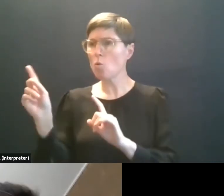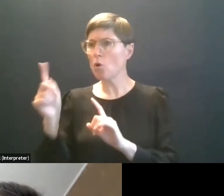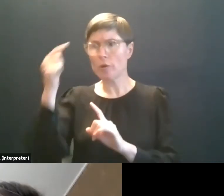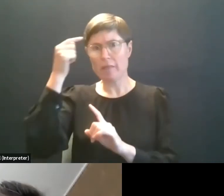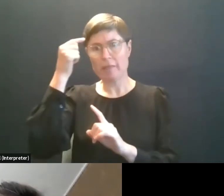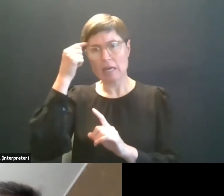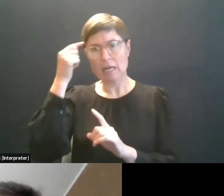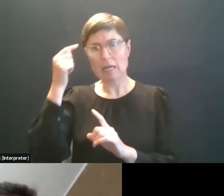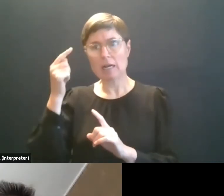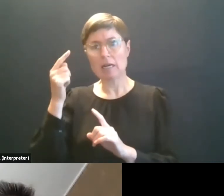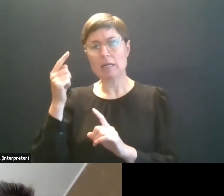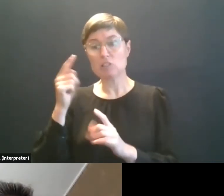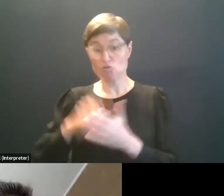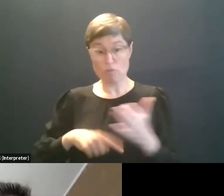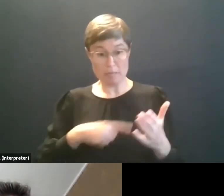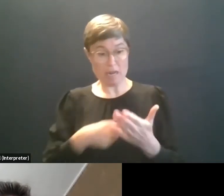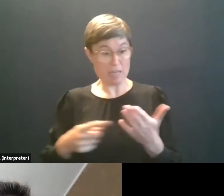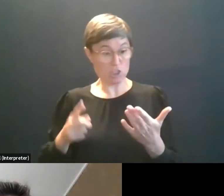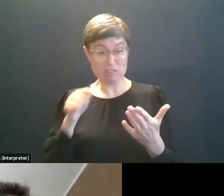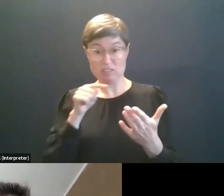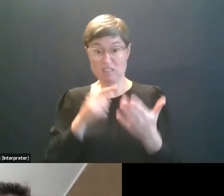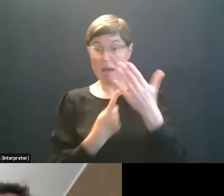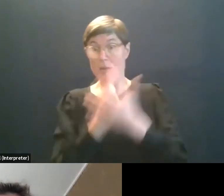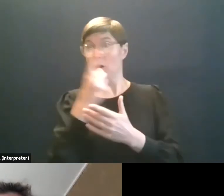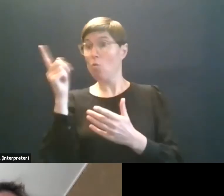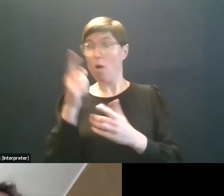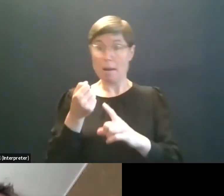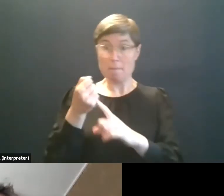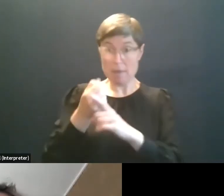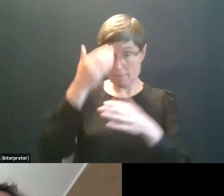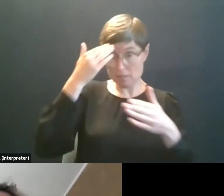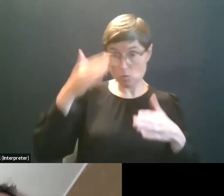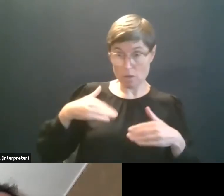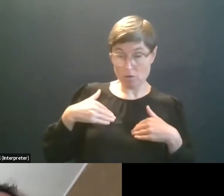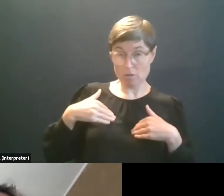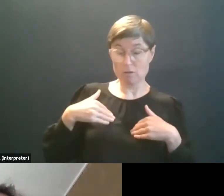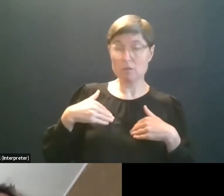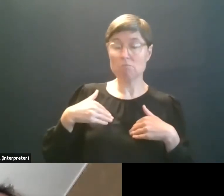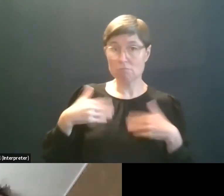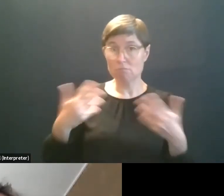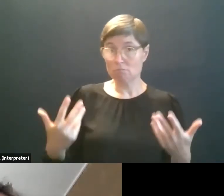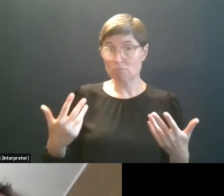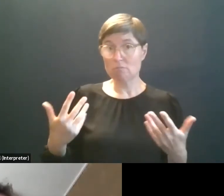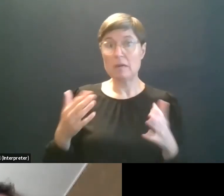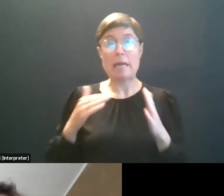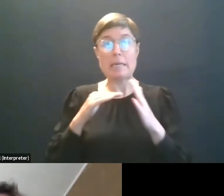of discrimination on mental health to be and how we can now perhaps use this as an opportunity